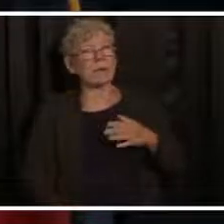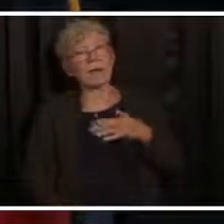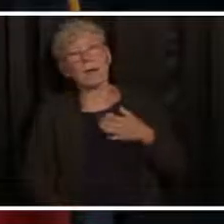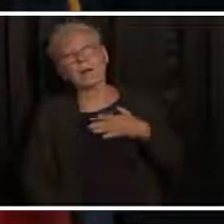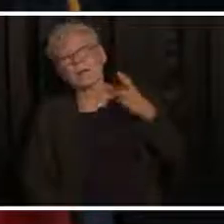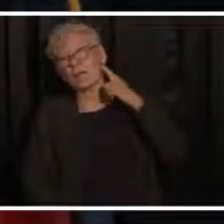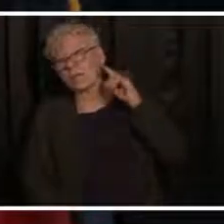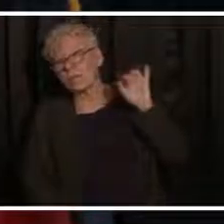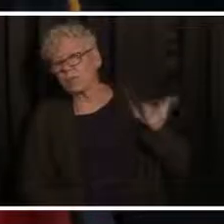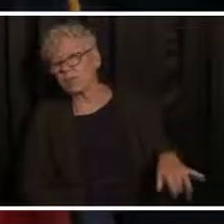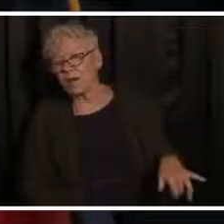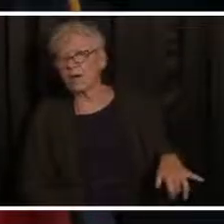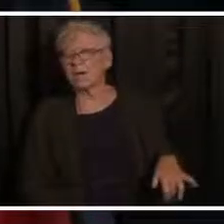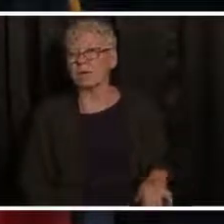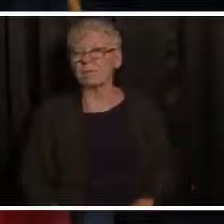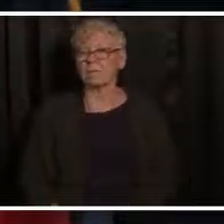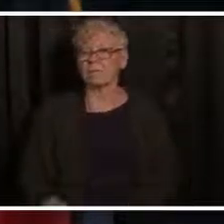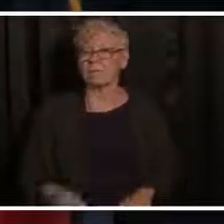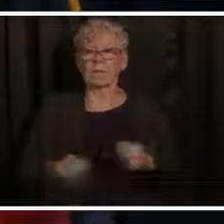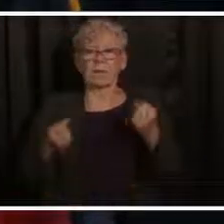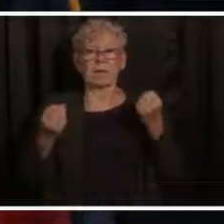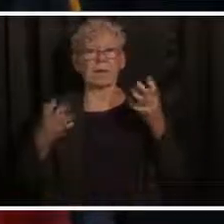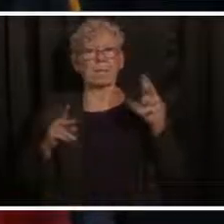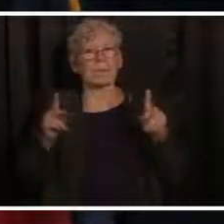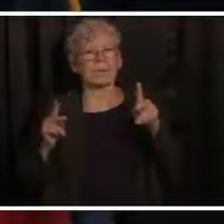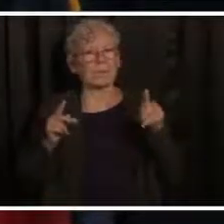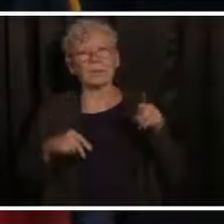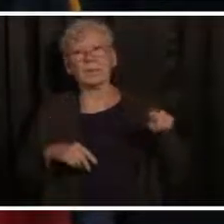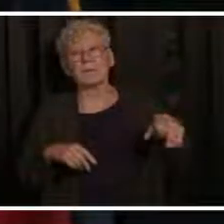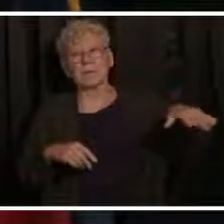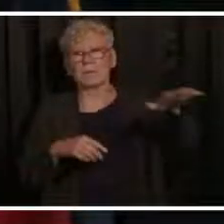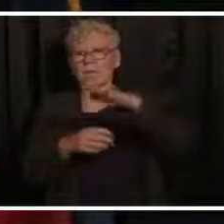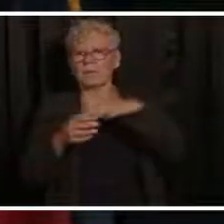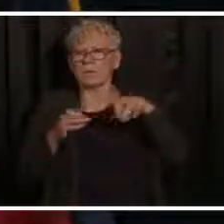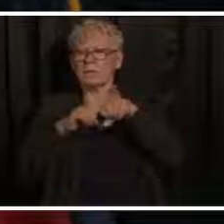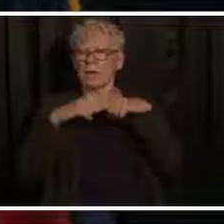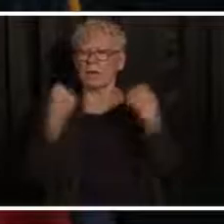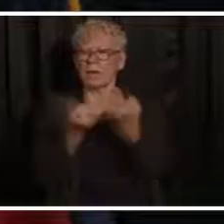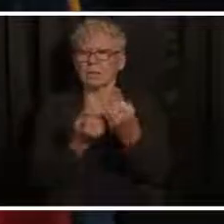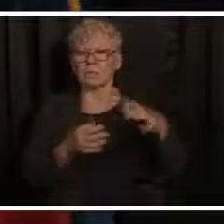voices and especially people who people turn to for news and